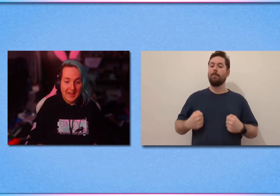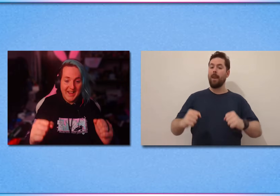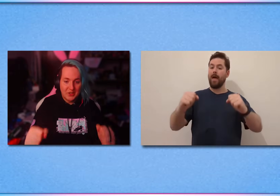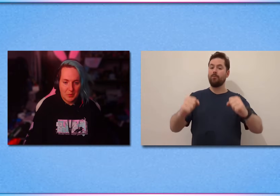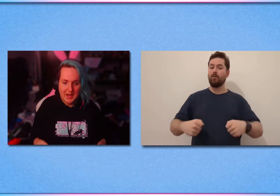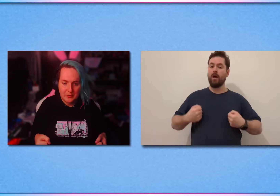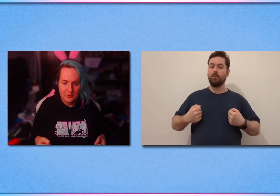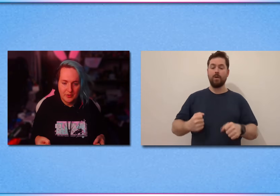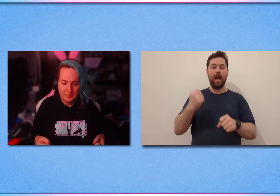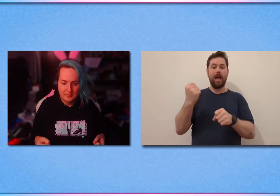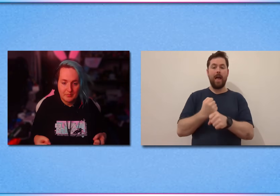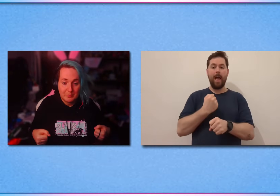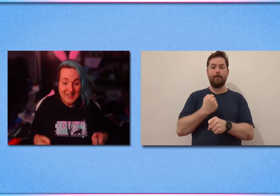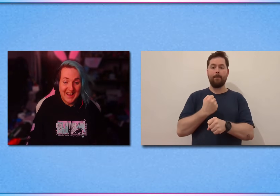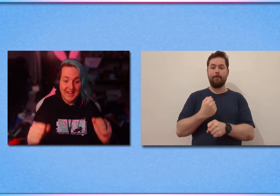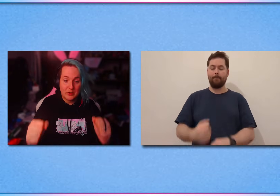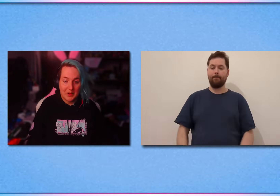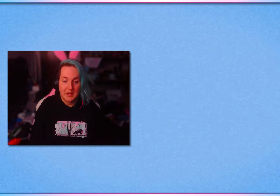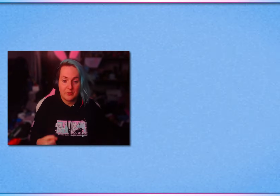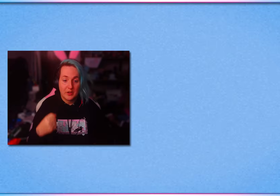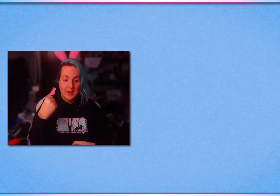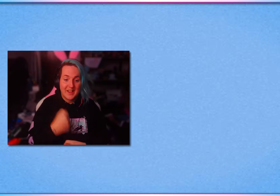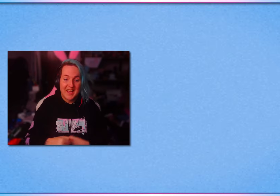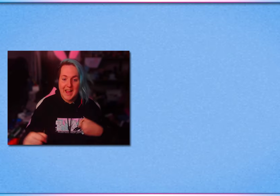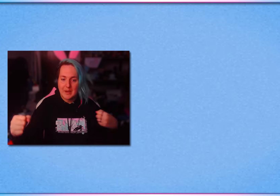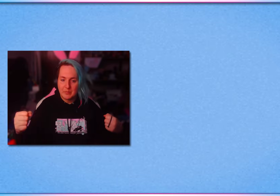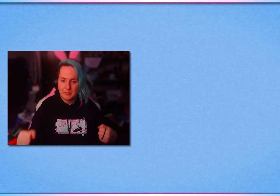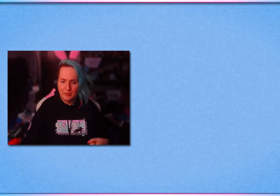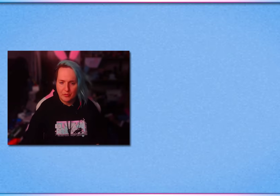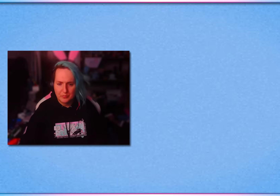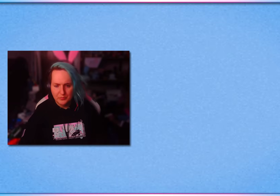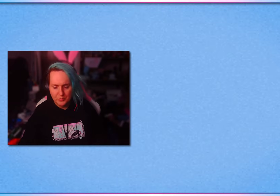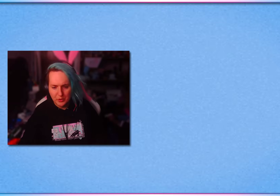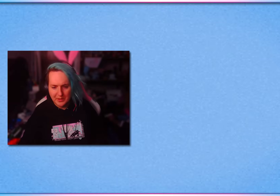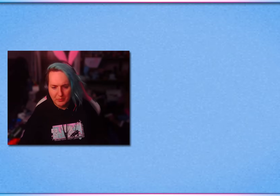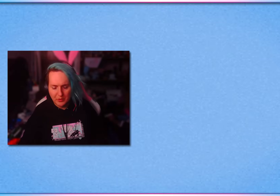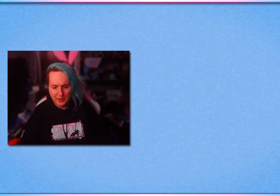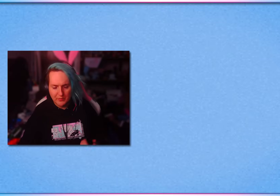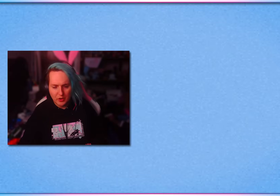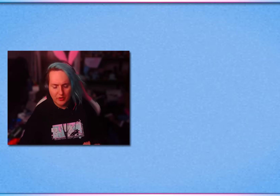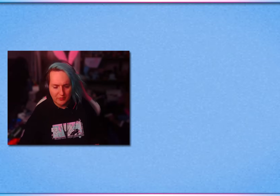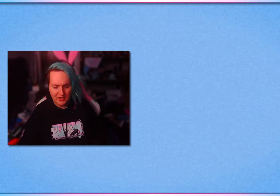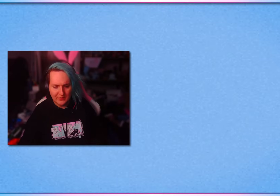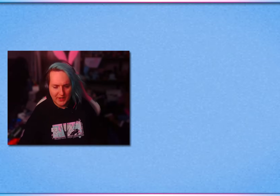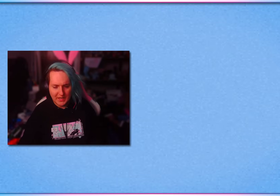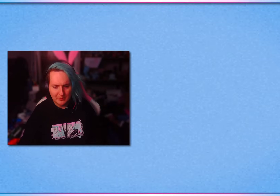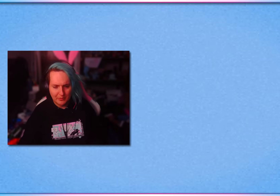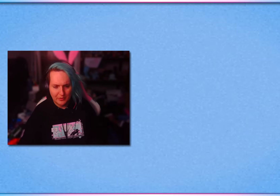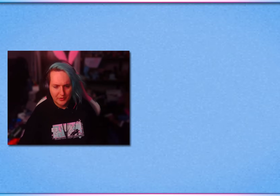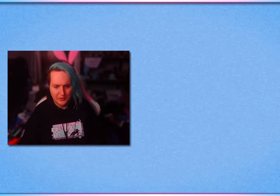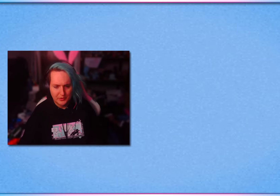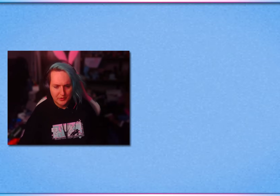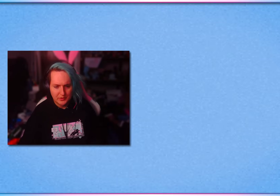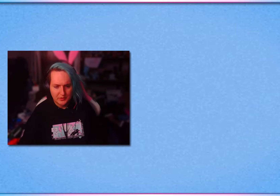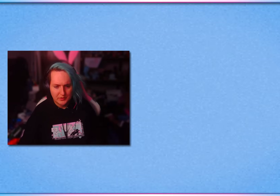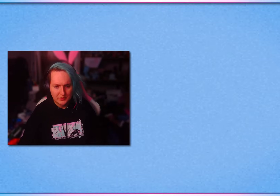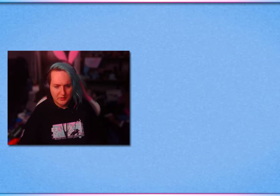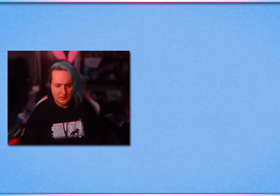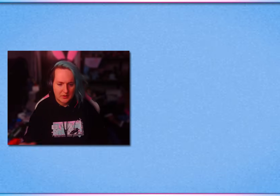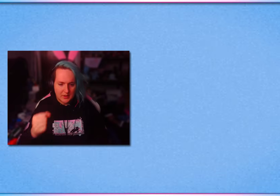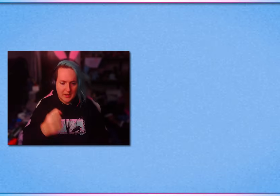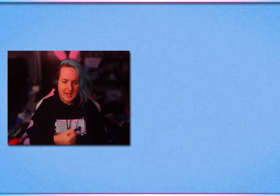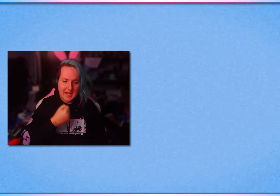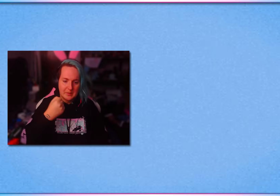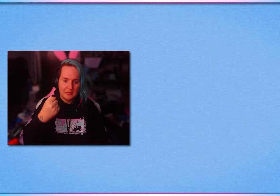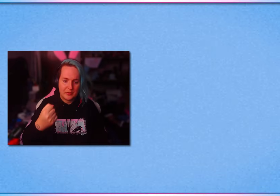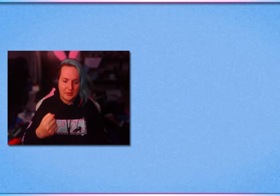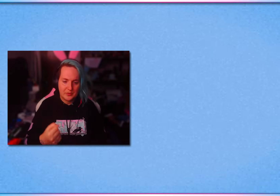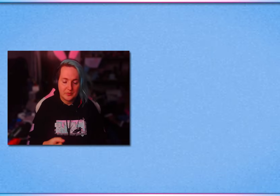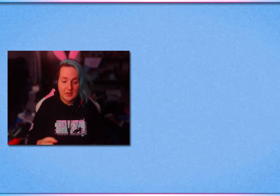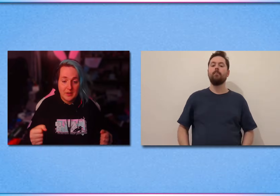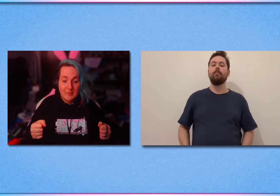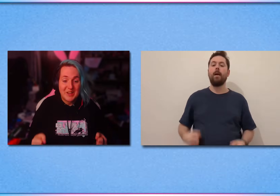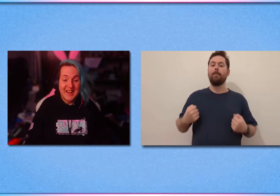Playground... Playground Games... We're doing a version of G for games.